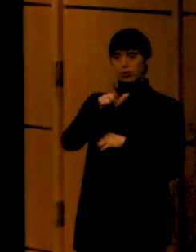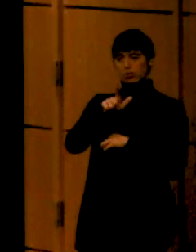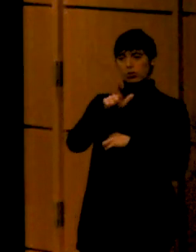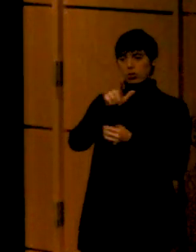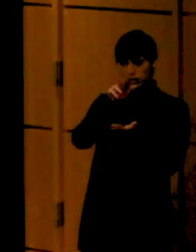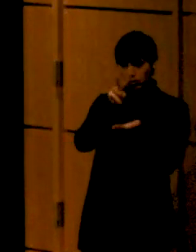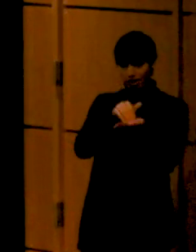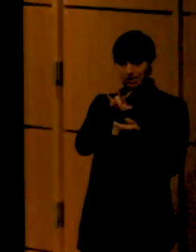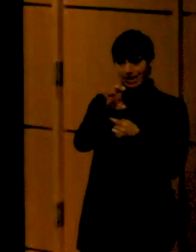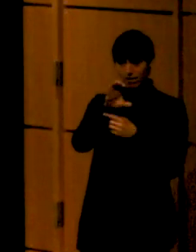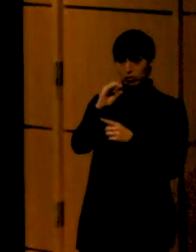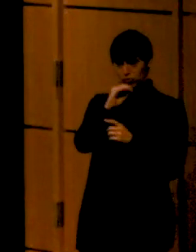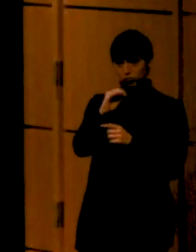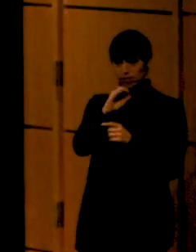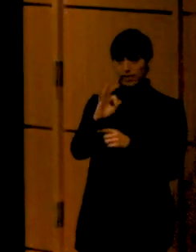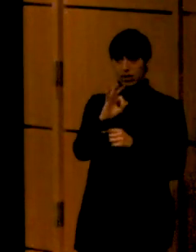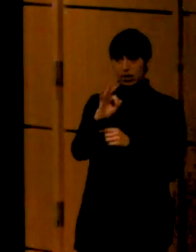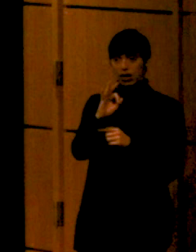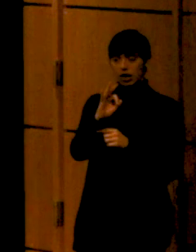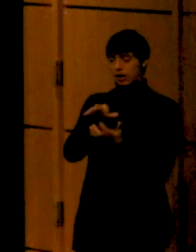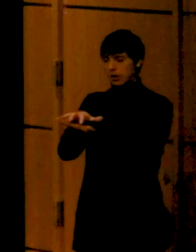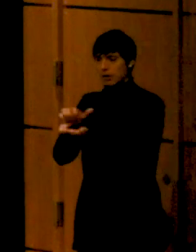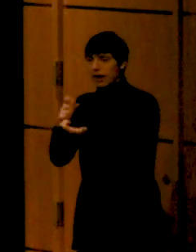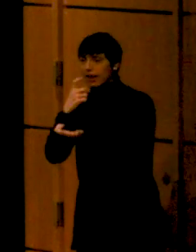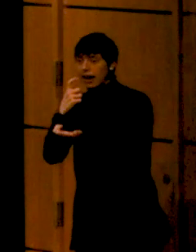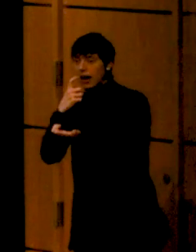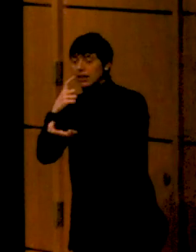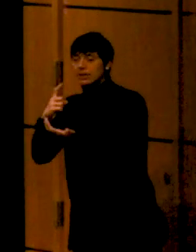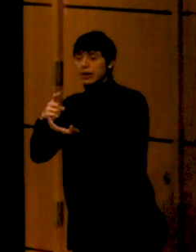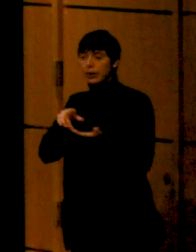volcanic glass and it's very green.